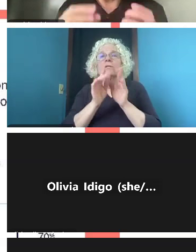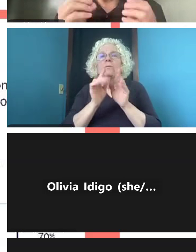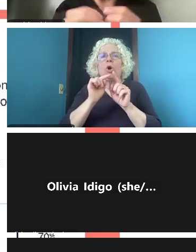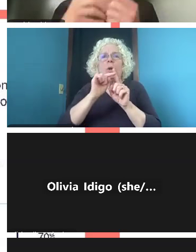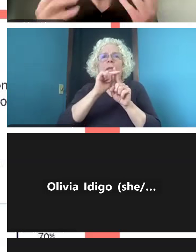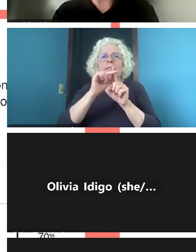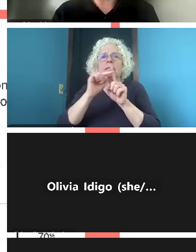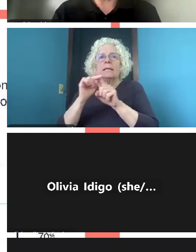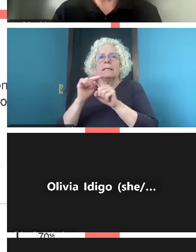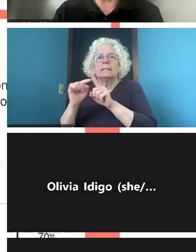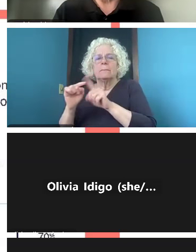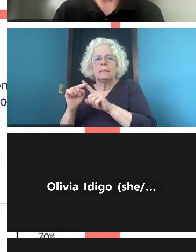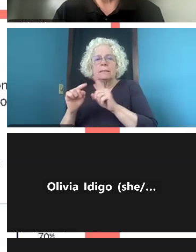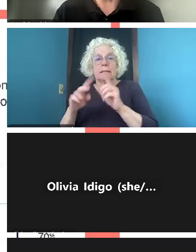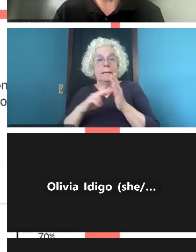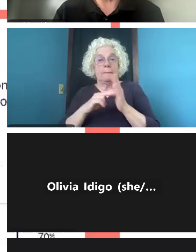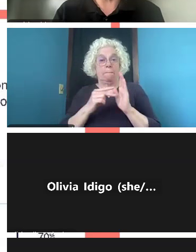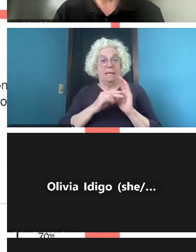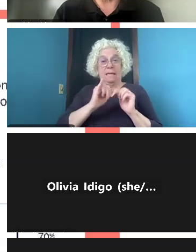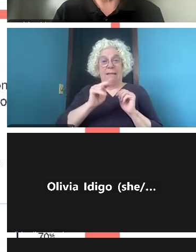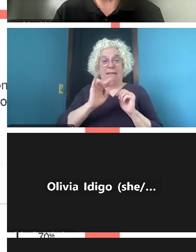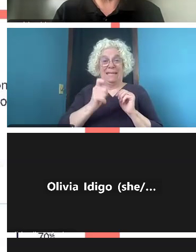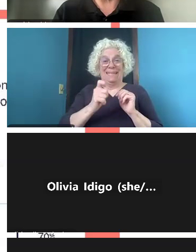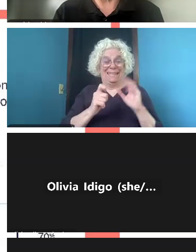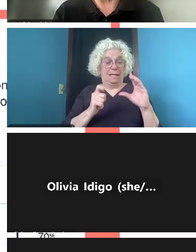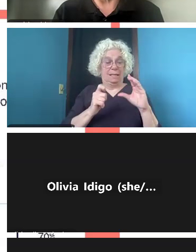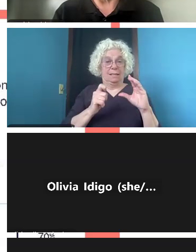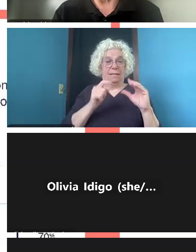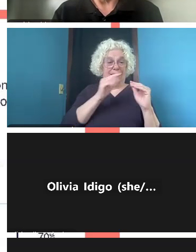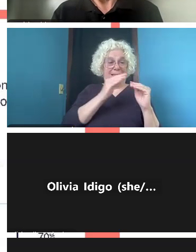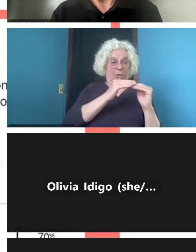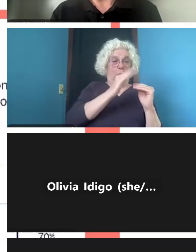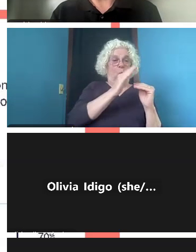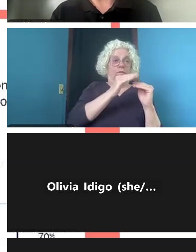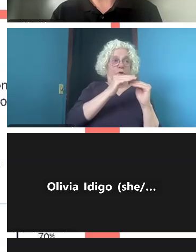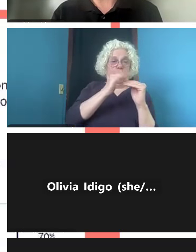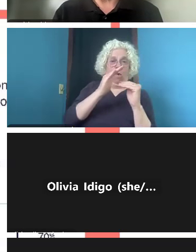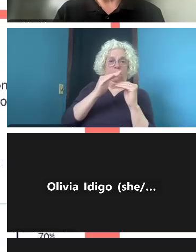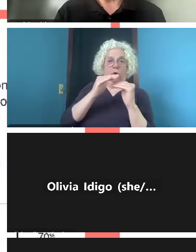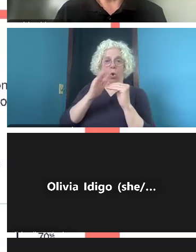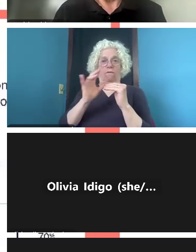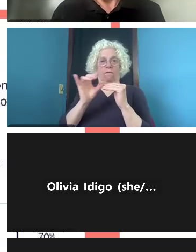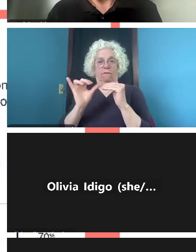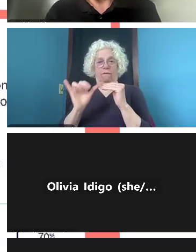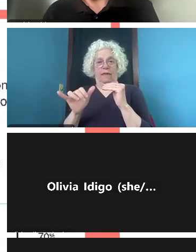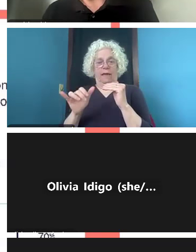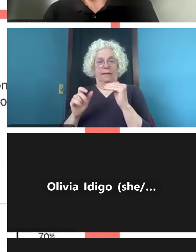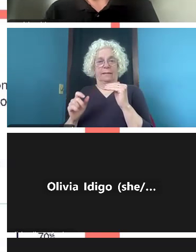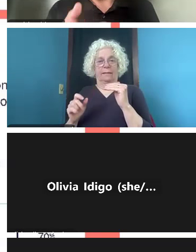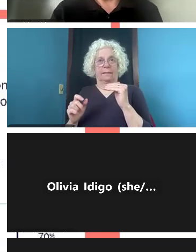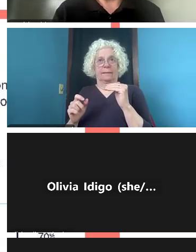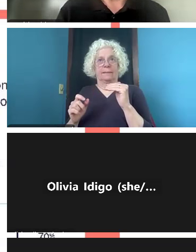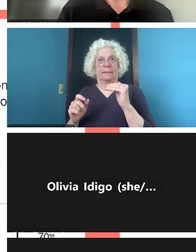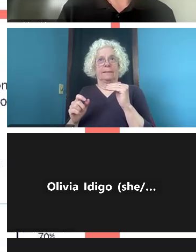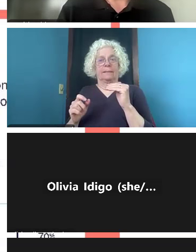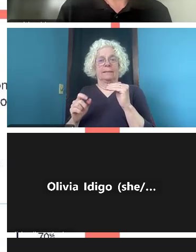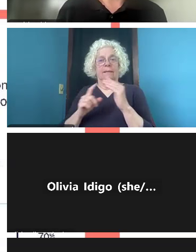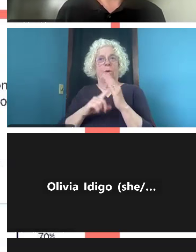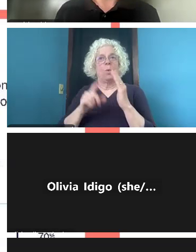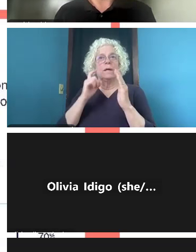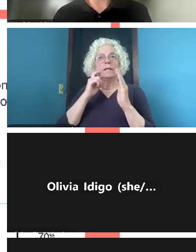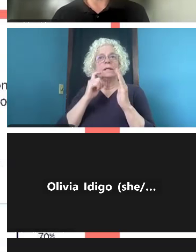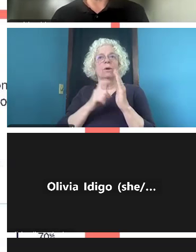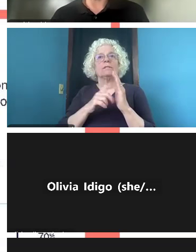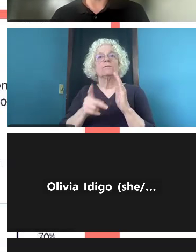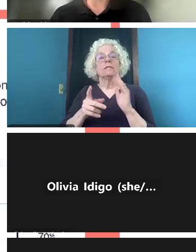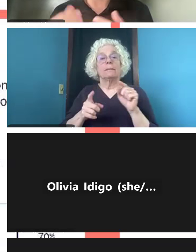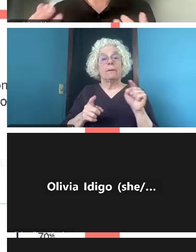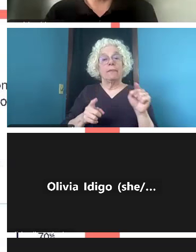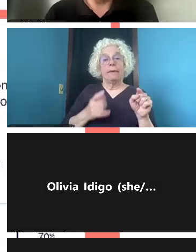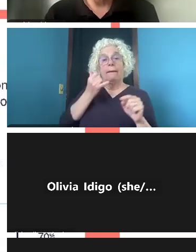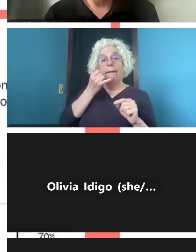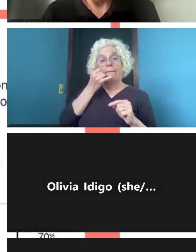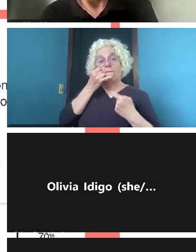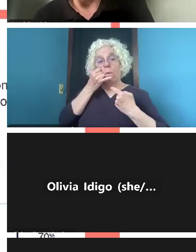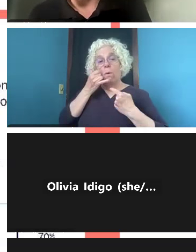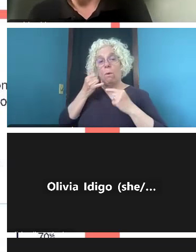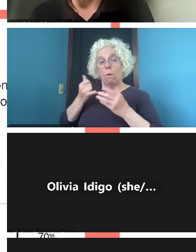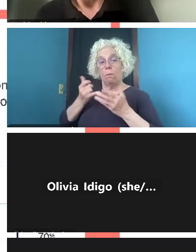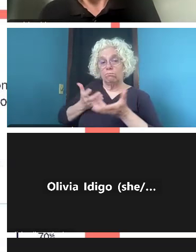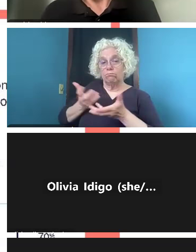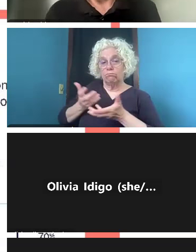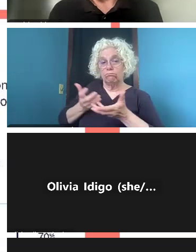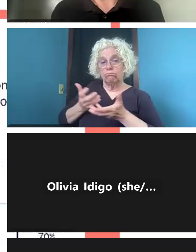It means that over index. That means it's higher for that population segment overall. And specifically, what we notice--and let's just take talk to them on the phone--